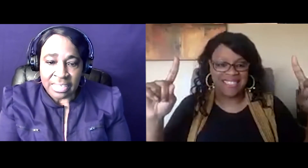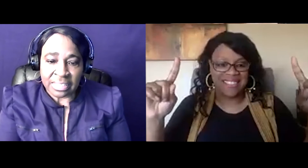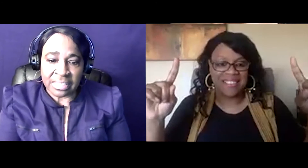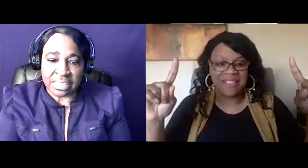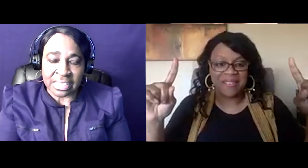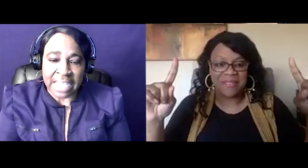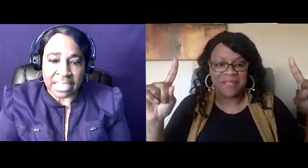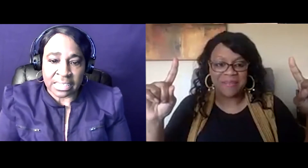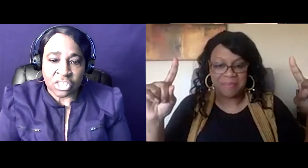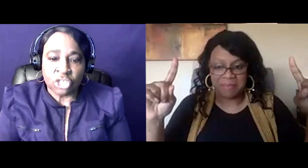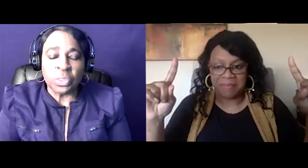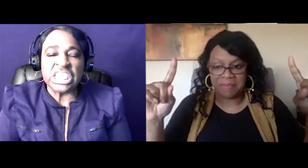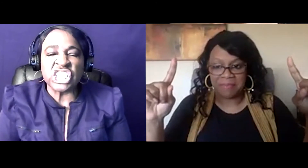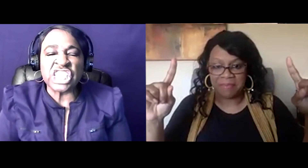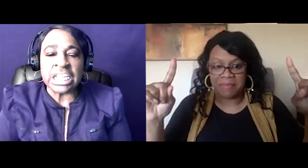Success--till we succeed.